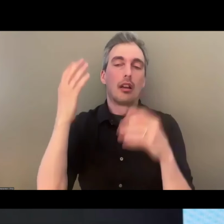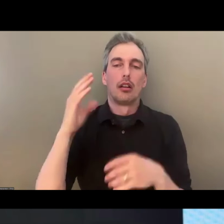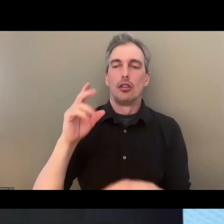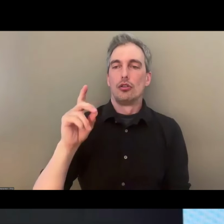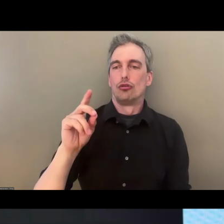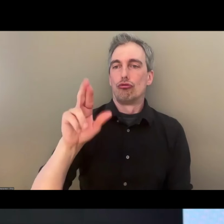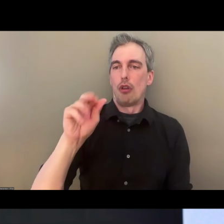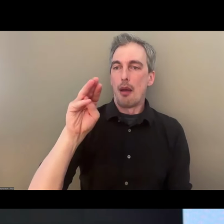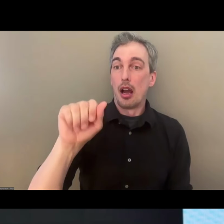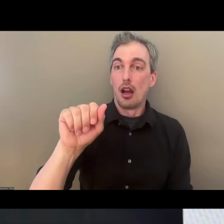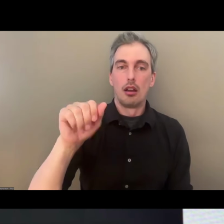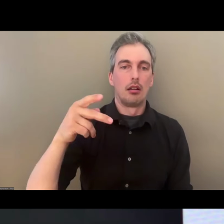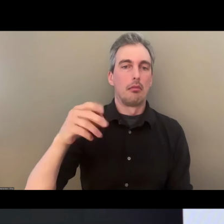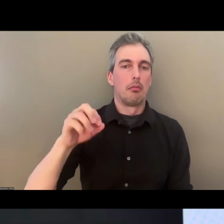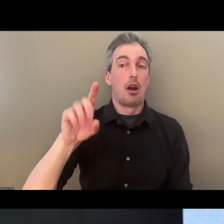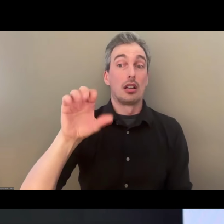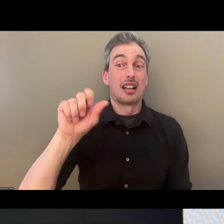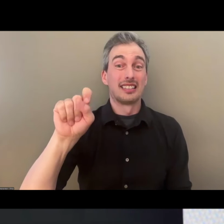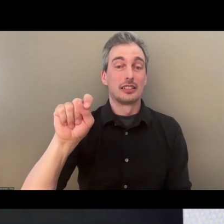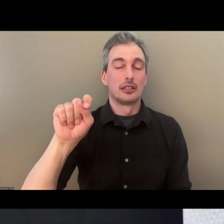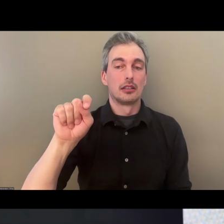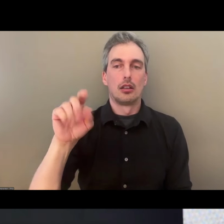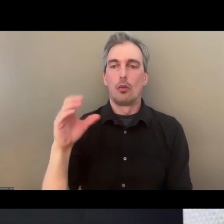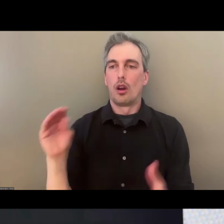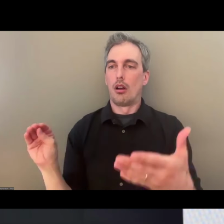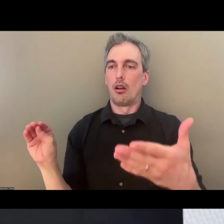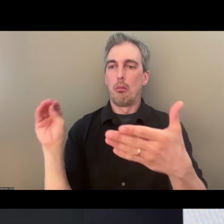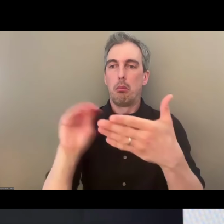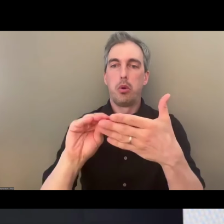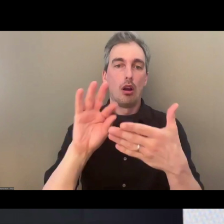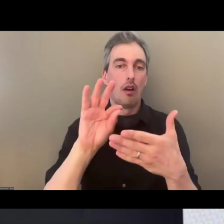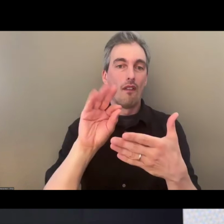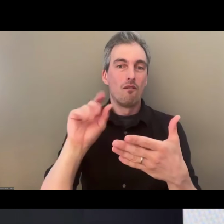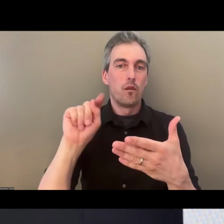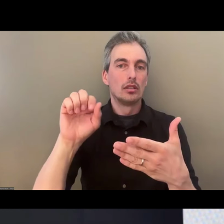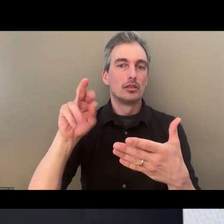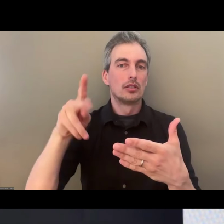It seems simple, but actually you've got to think about a lot of factors,